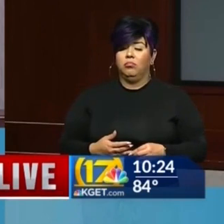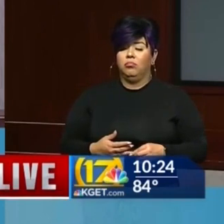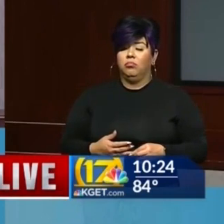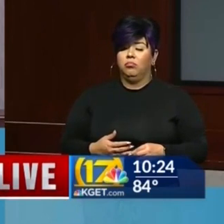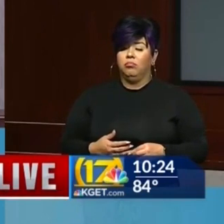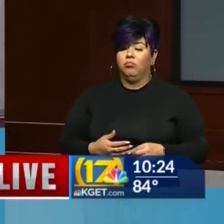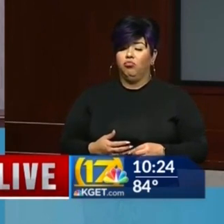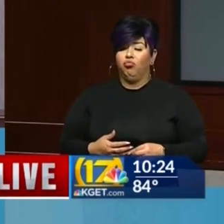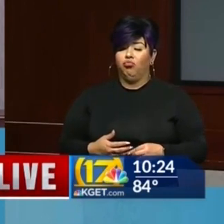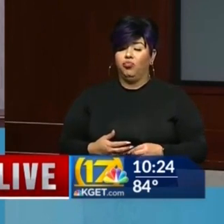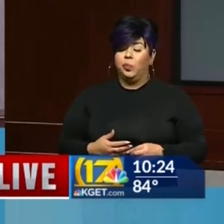OKAY, TELEMUNDO ANYONE ON THE LINE?